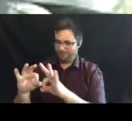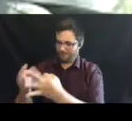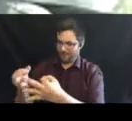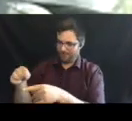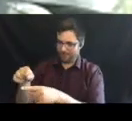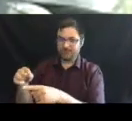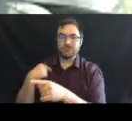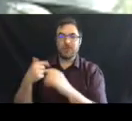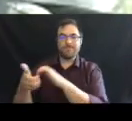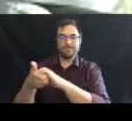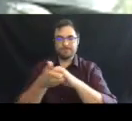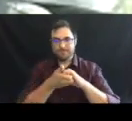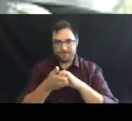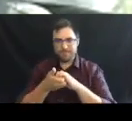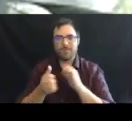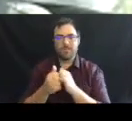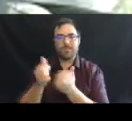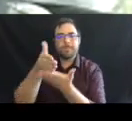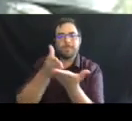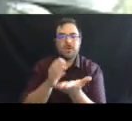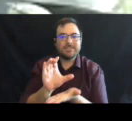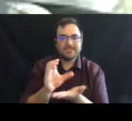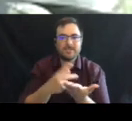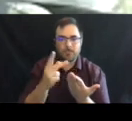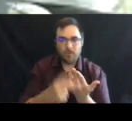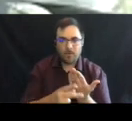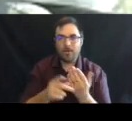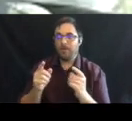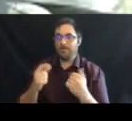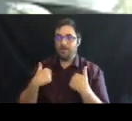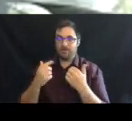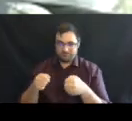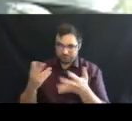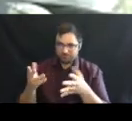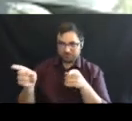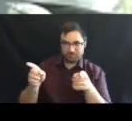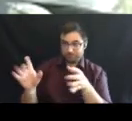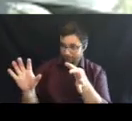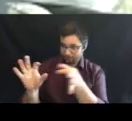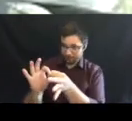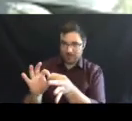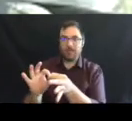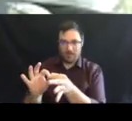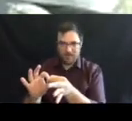part c program and that we can really help build capacity of the part c program